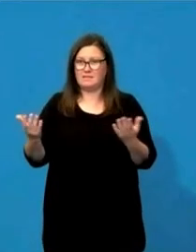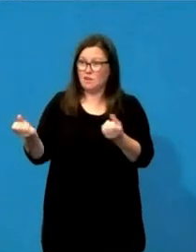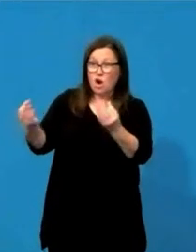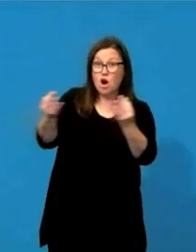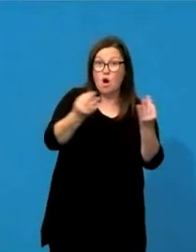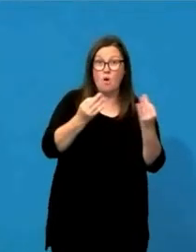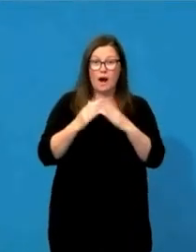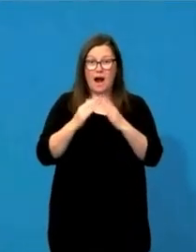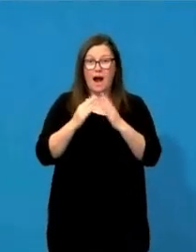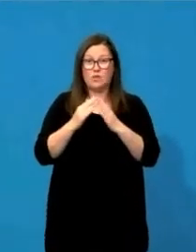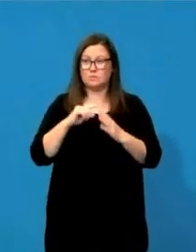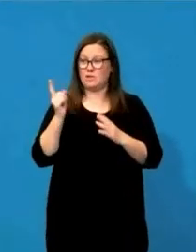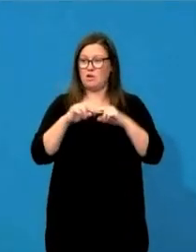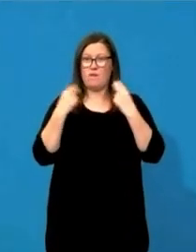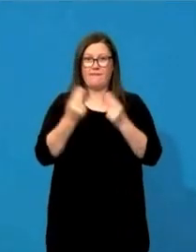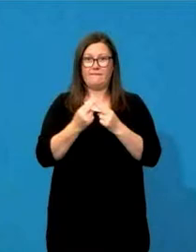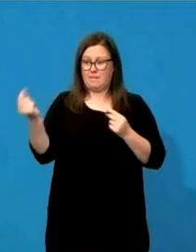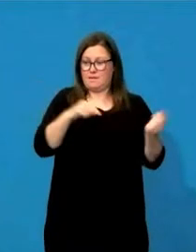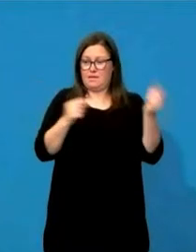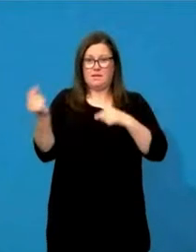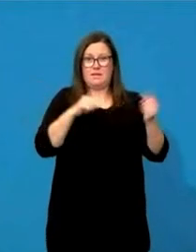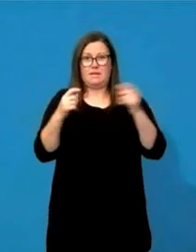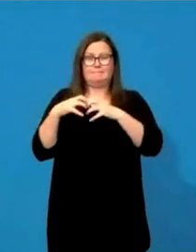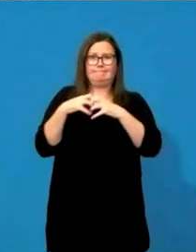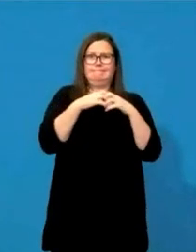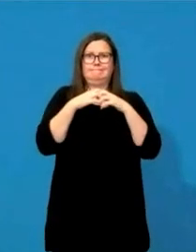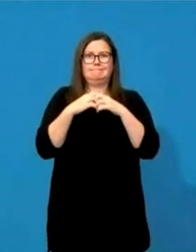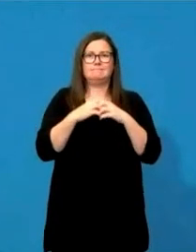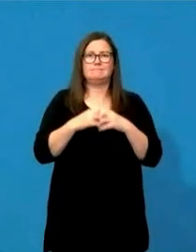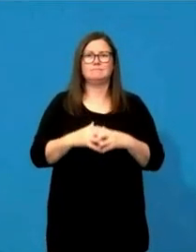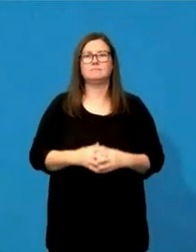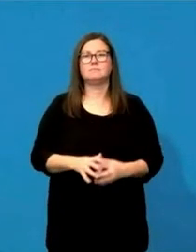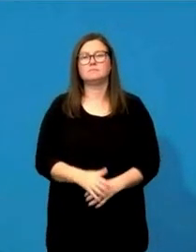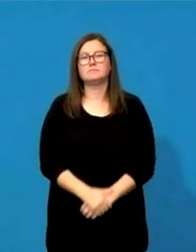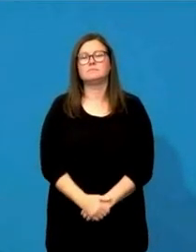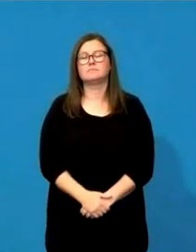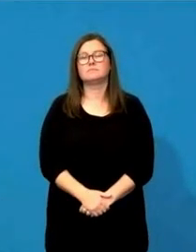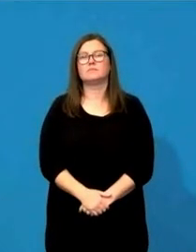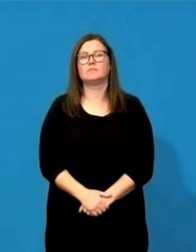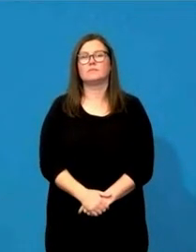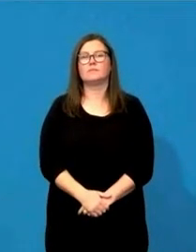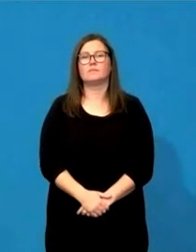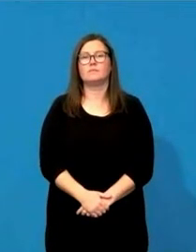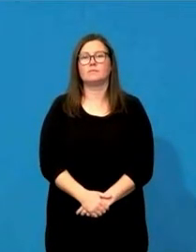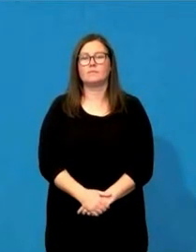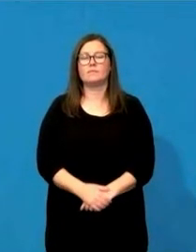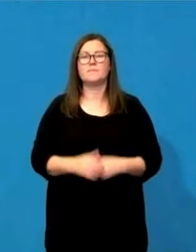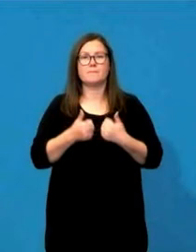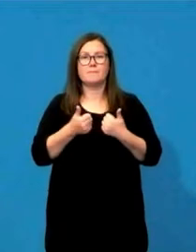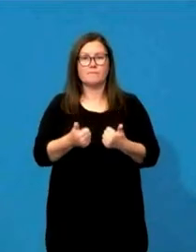So in terms of housing and Ronita's experience, what happens when it